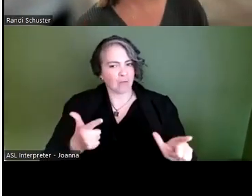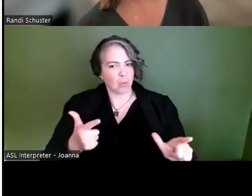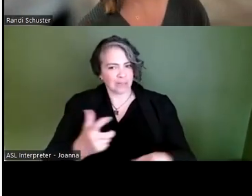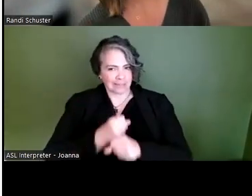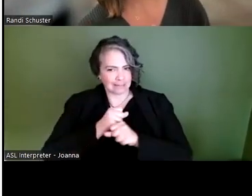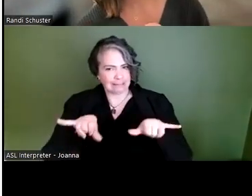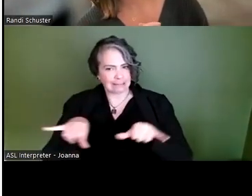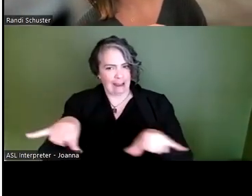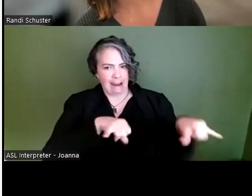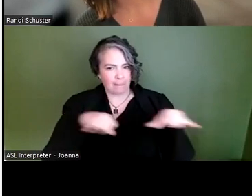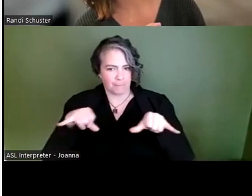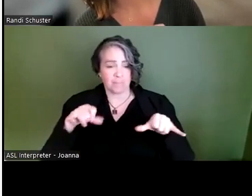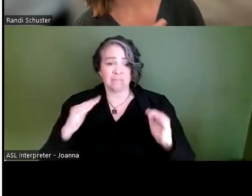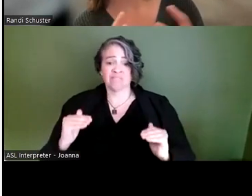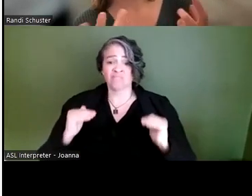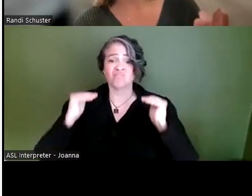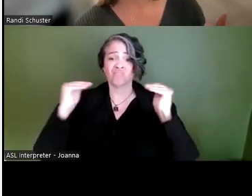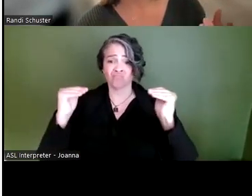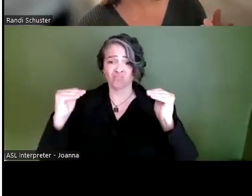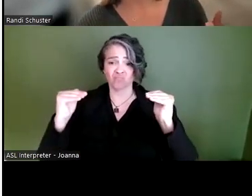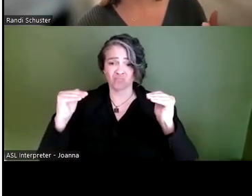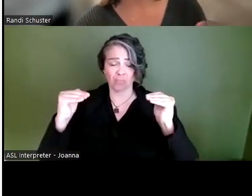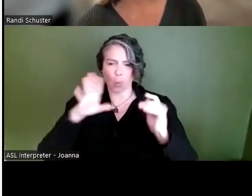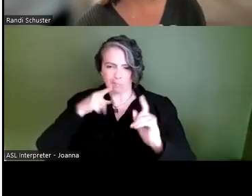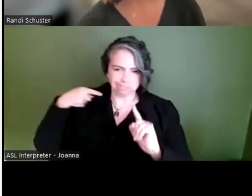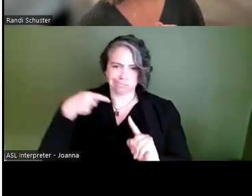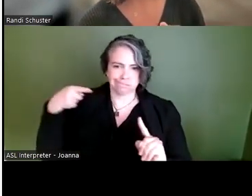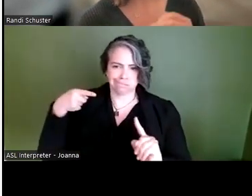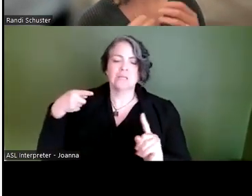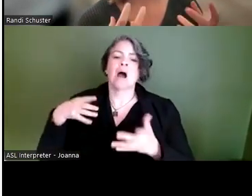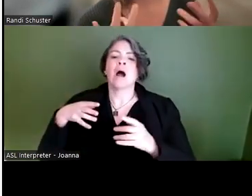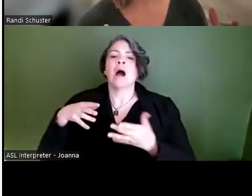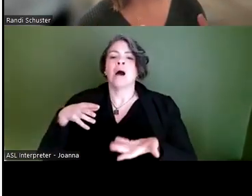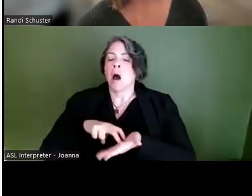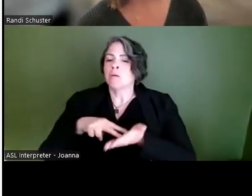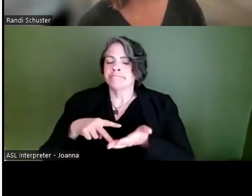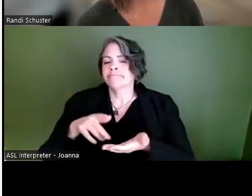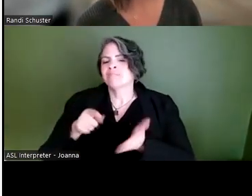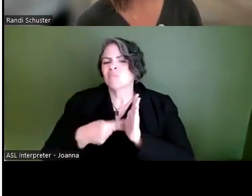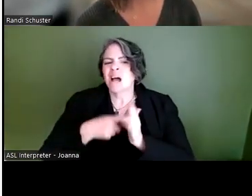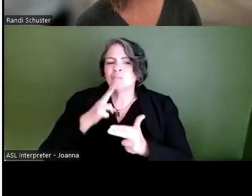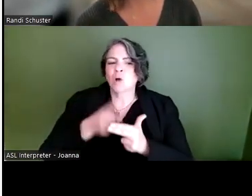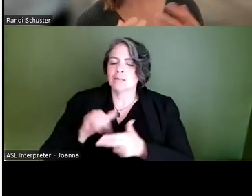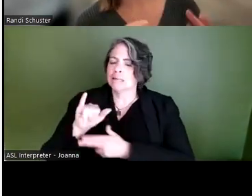so you might hear this called "indicated prevention," "targeted prevention," "tier